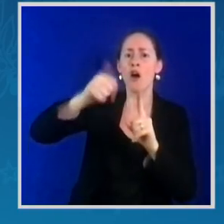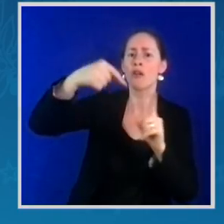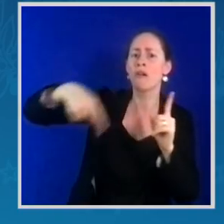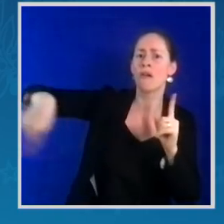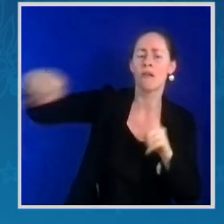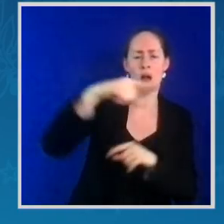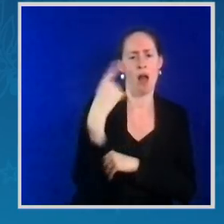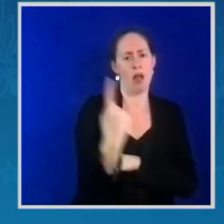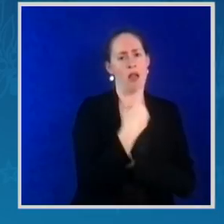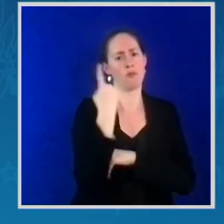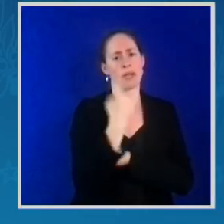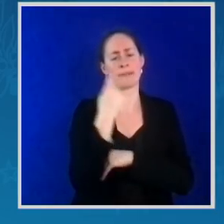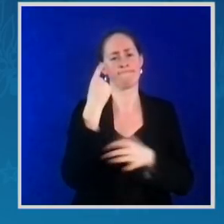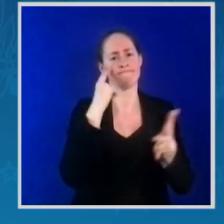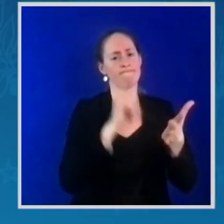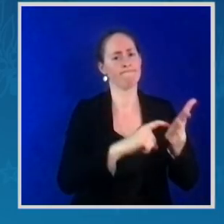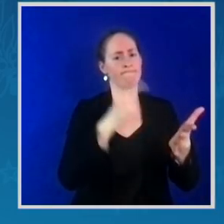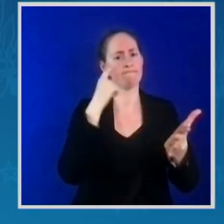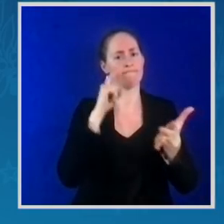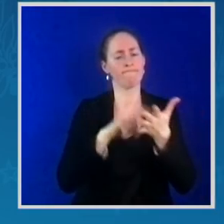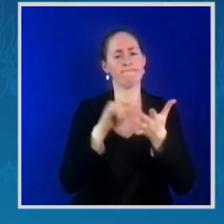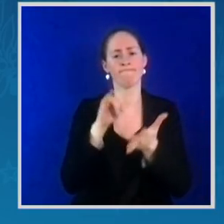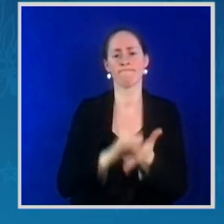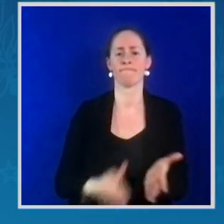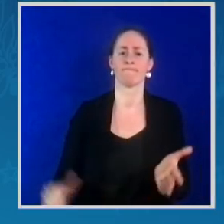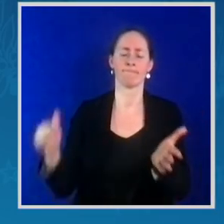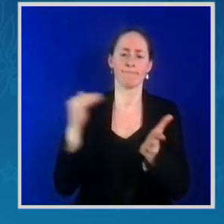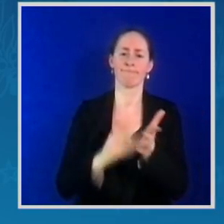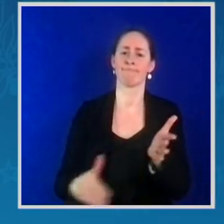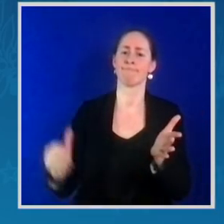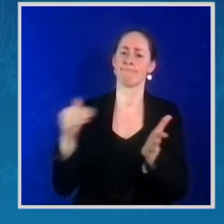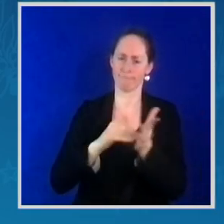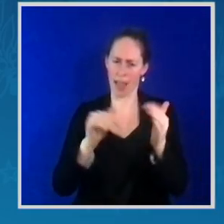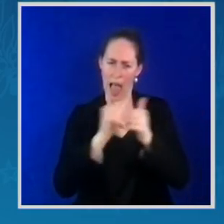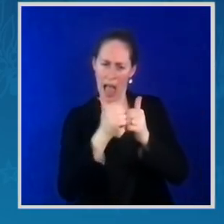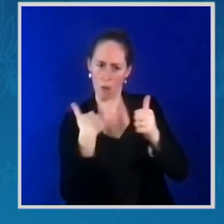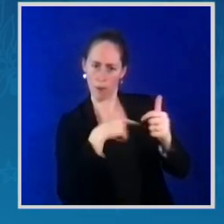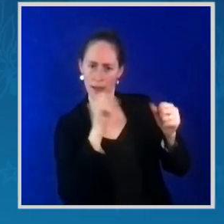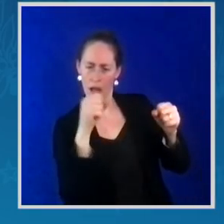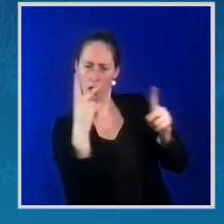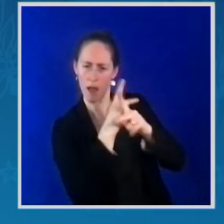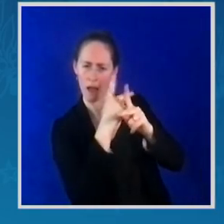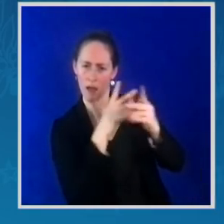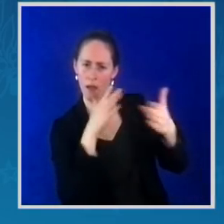and economic empowerment is one of them. So thank you for that question. Moderator: Our next question